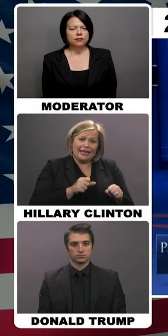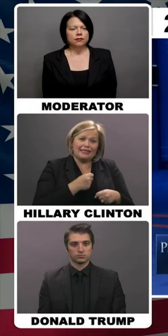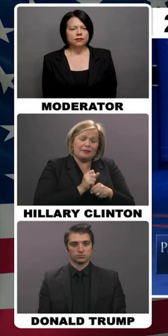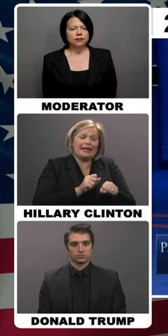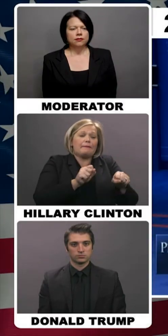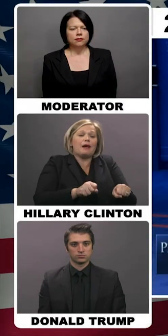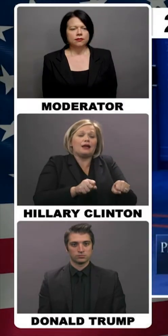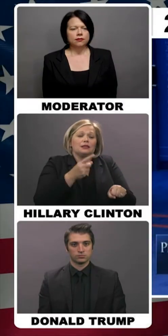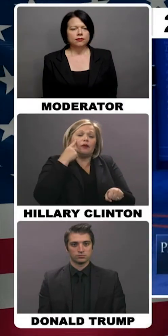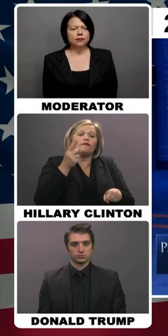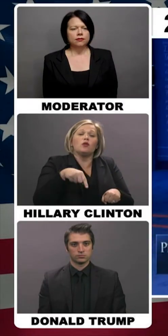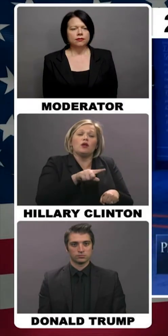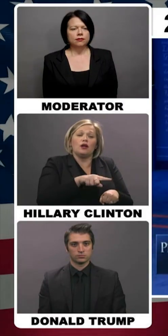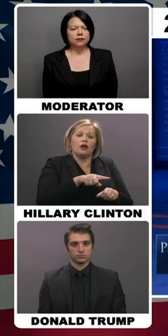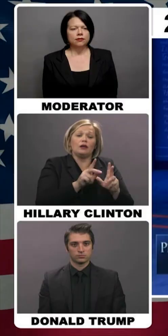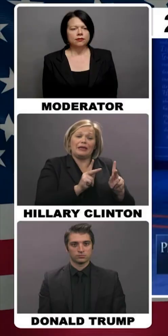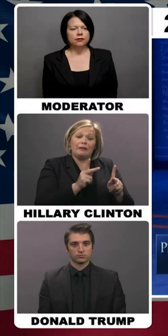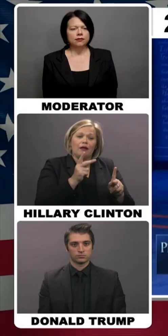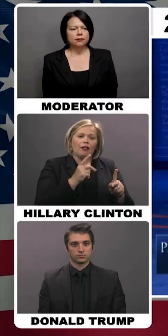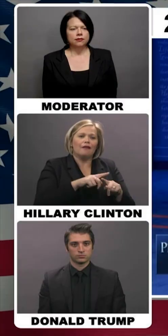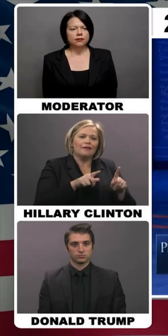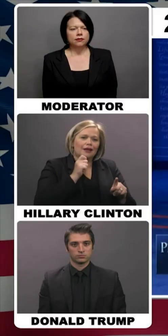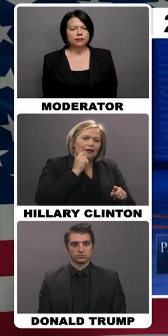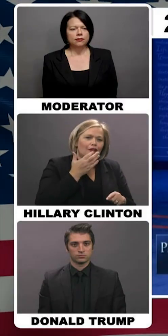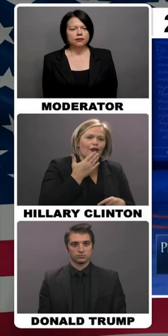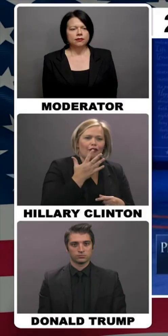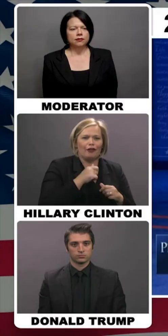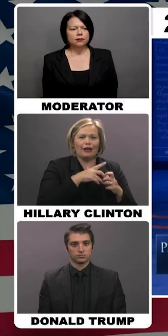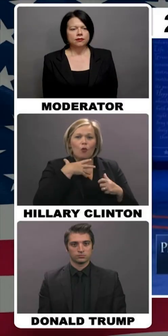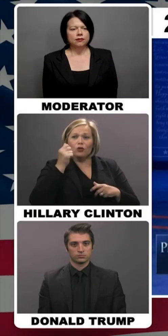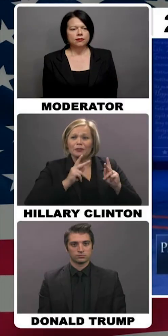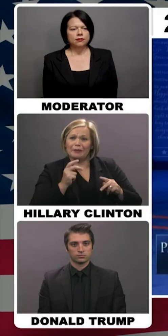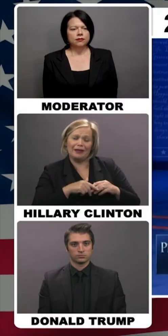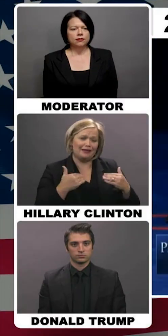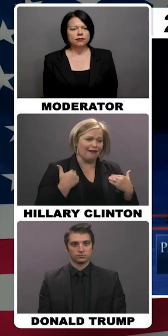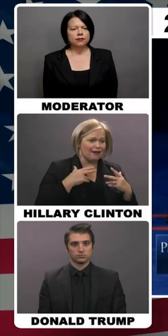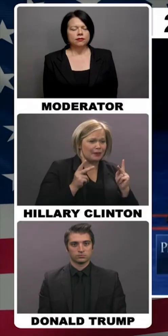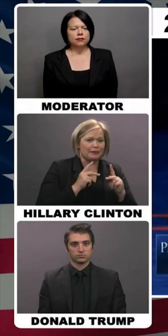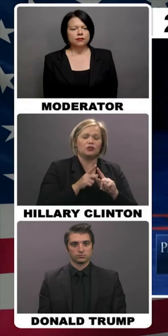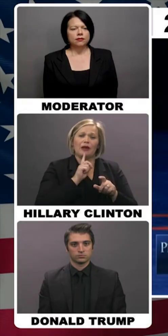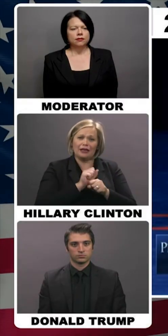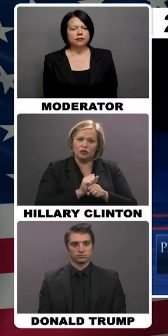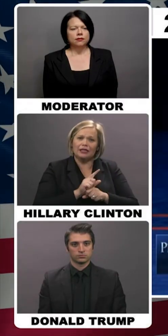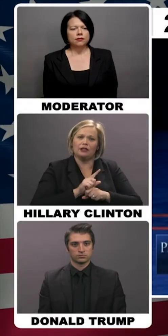possible for people of color and older people and young people to be able to exercise their franchise.